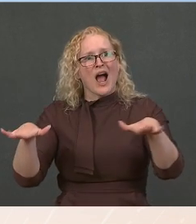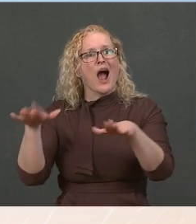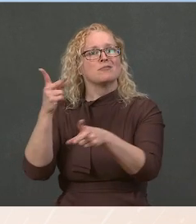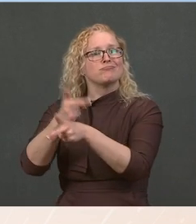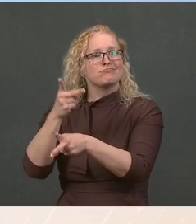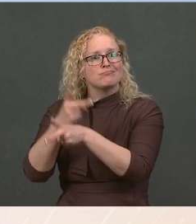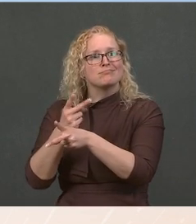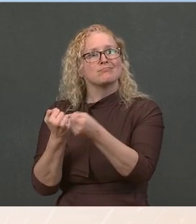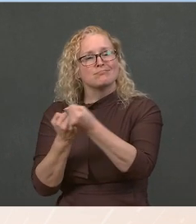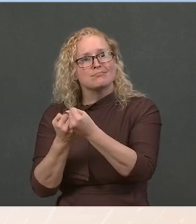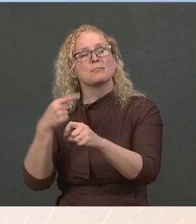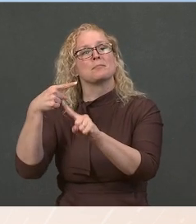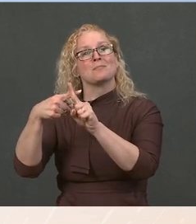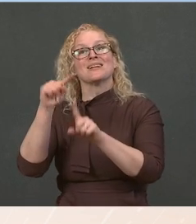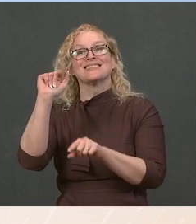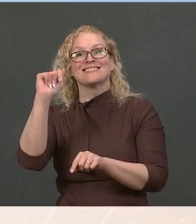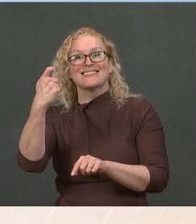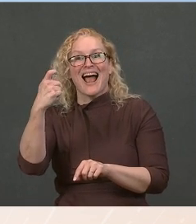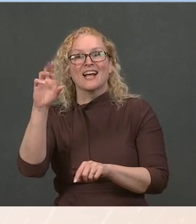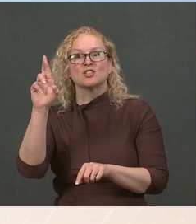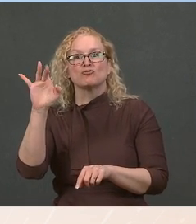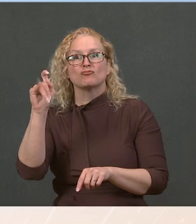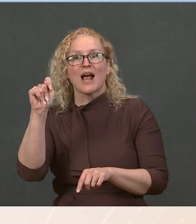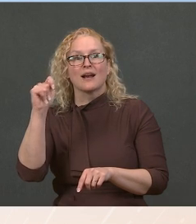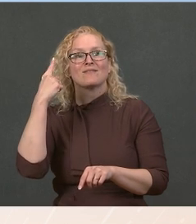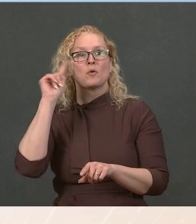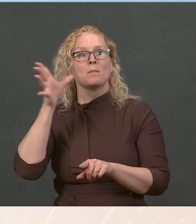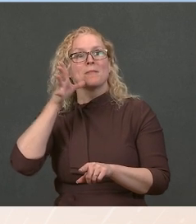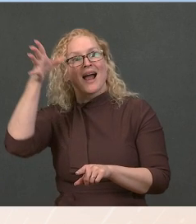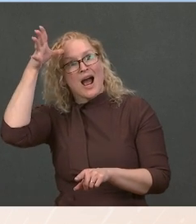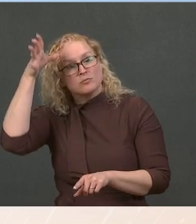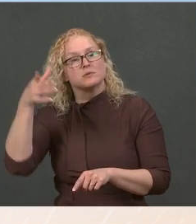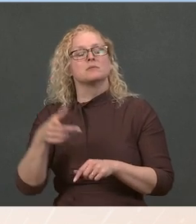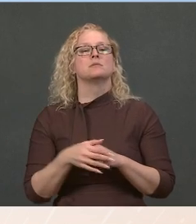when it comes to the Child Tax Credit, the analysis does not consider the benefits